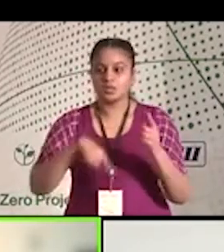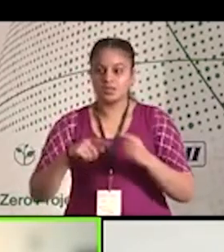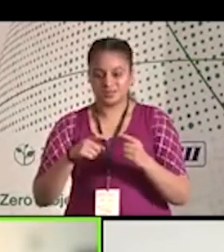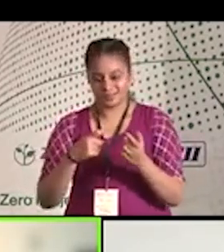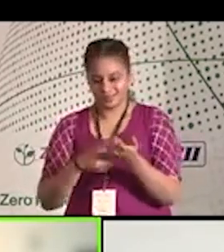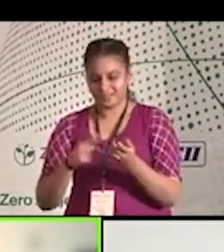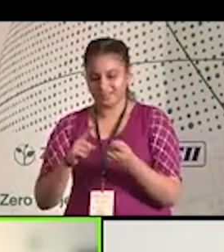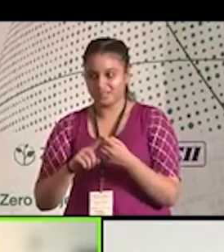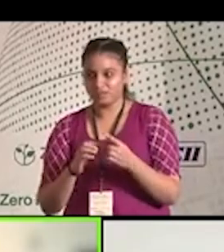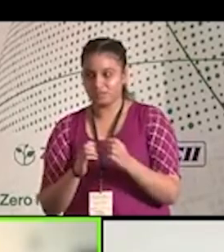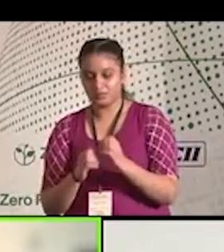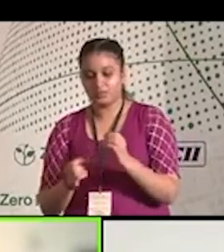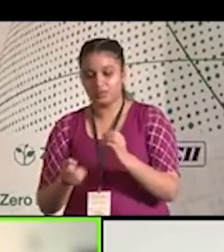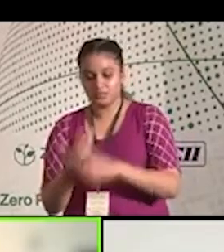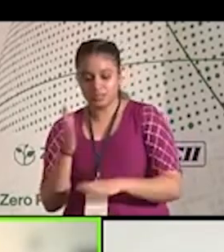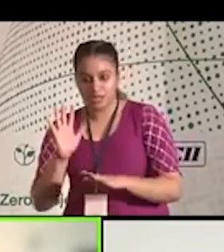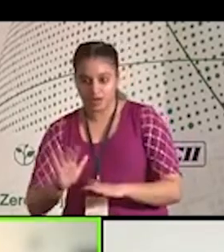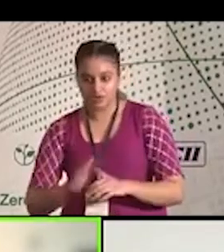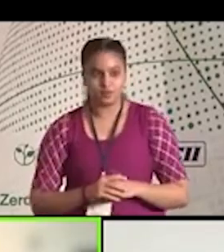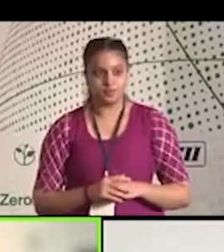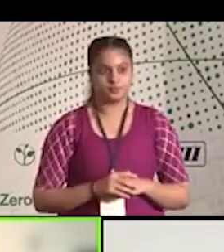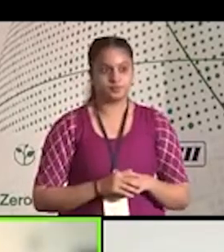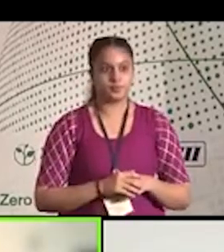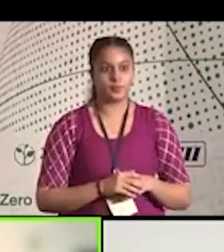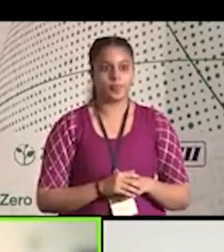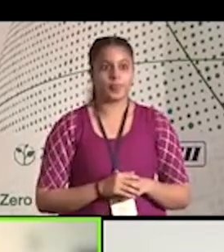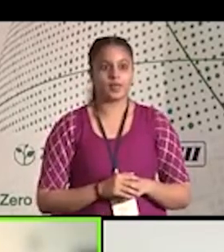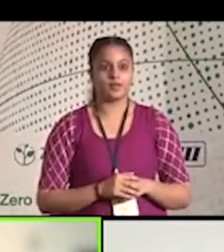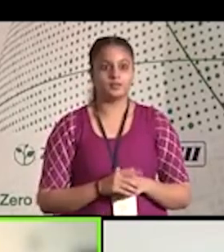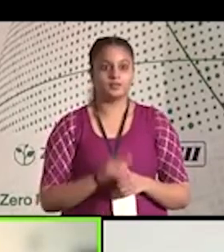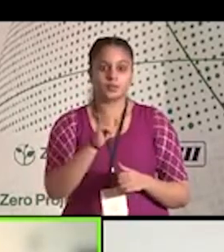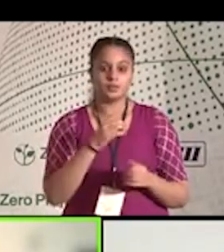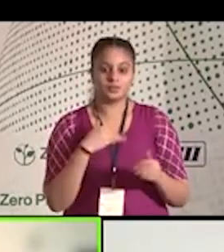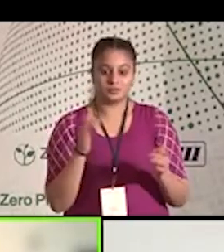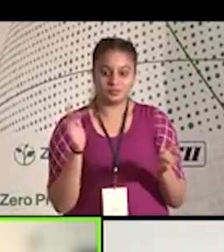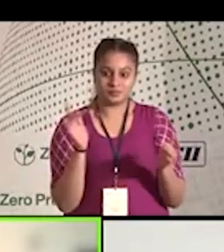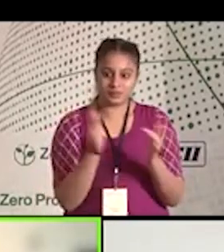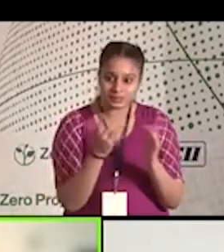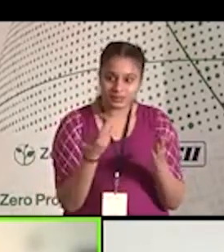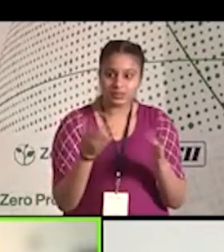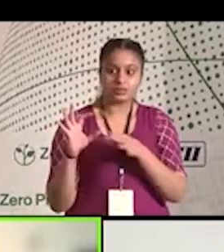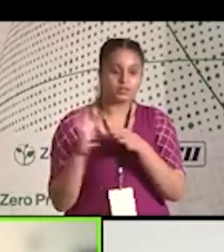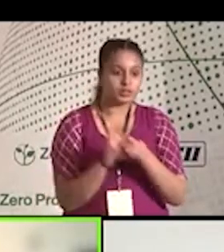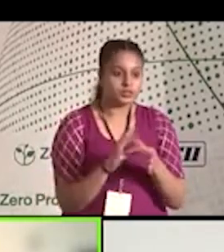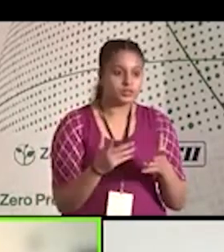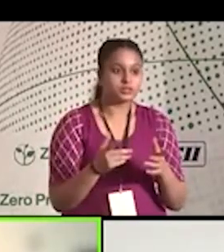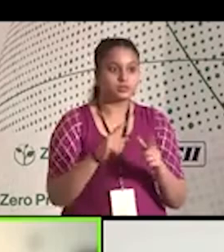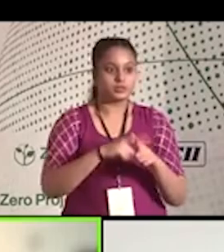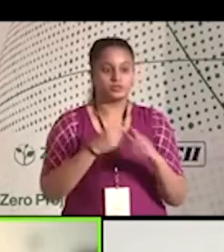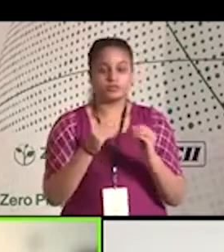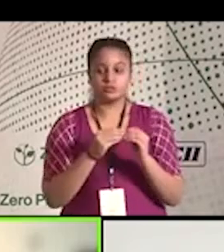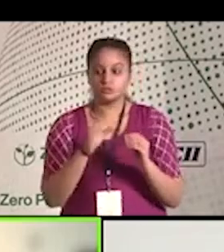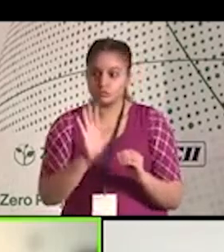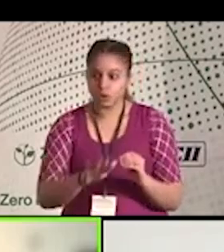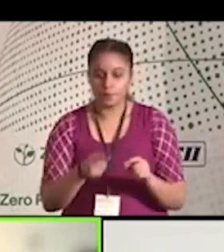What happens is we actually contact one employer at a time. We sensitize those in that employer.